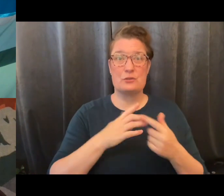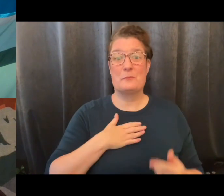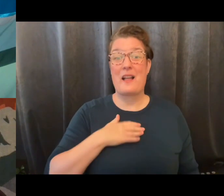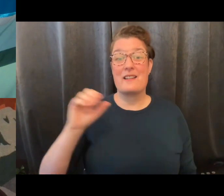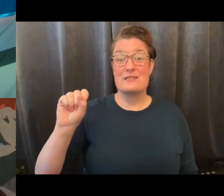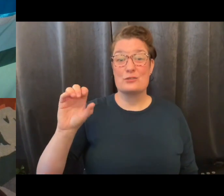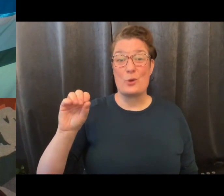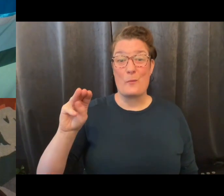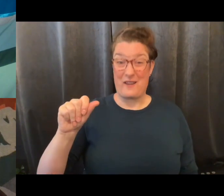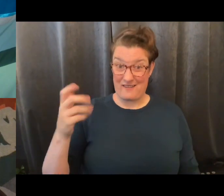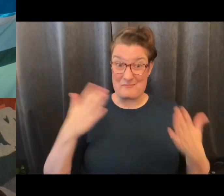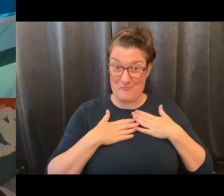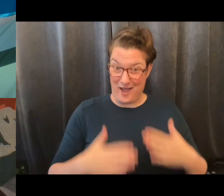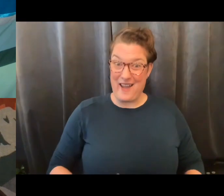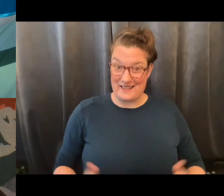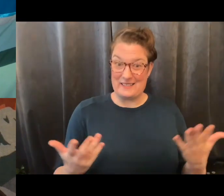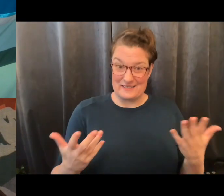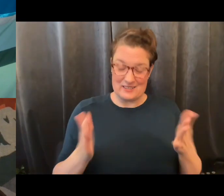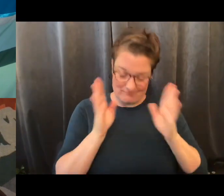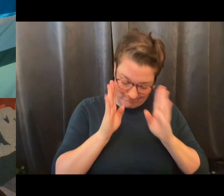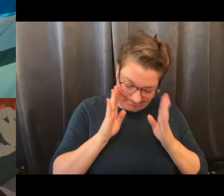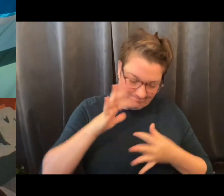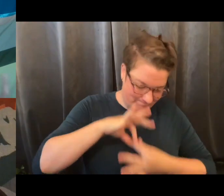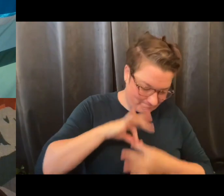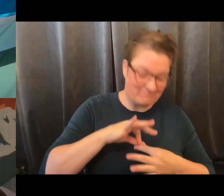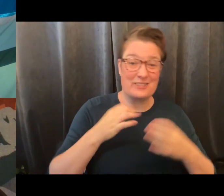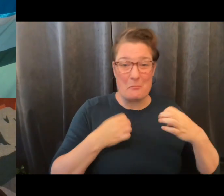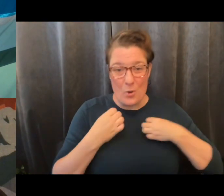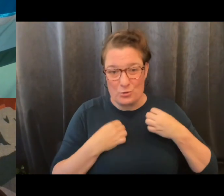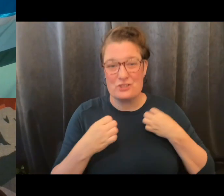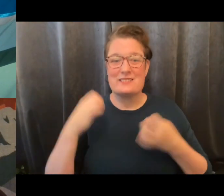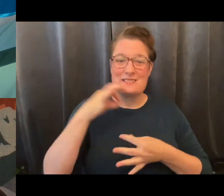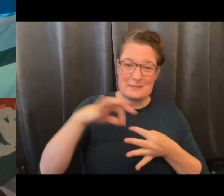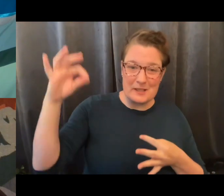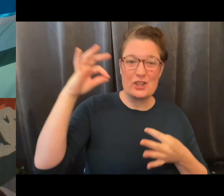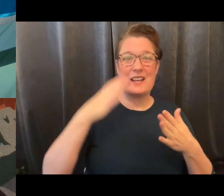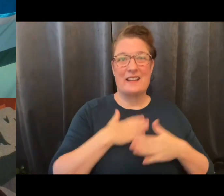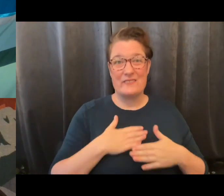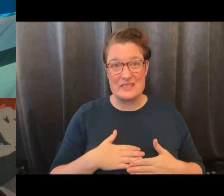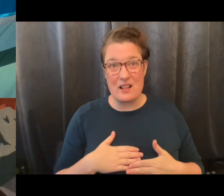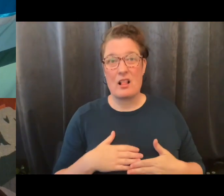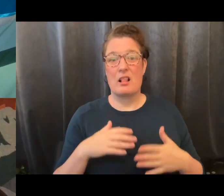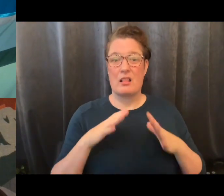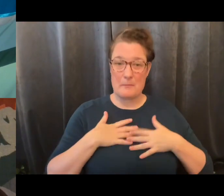That's like my emotions, my spirit, my physical body is that when I pay